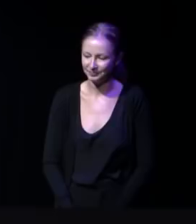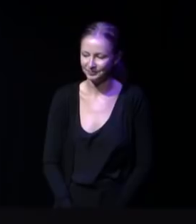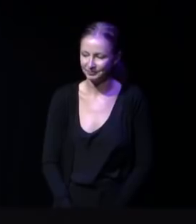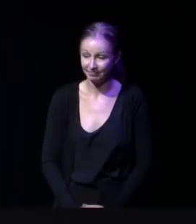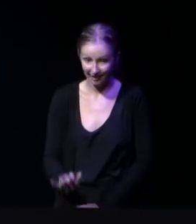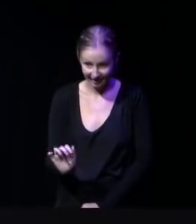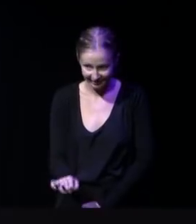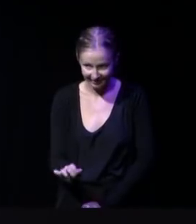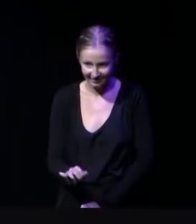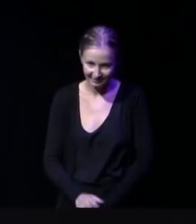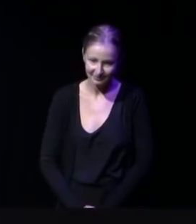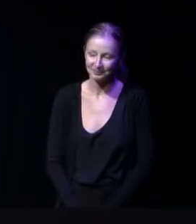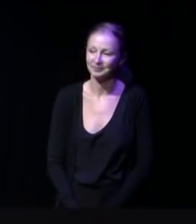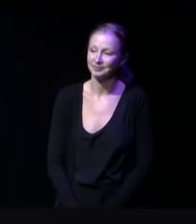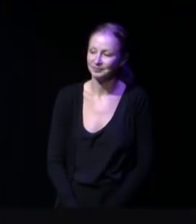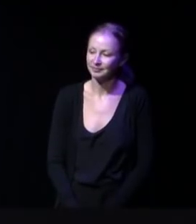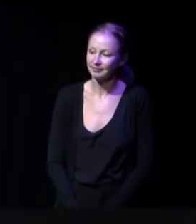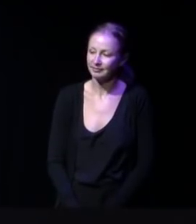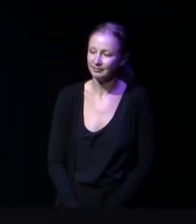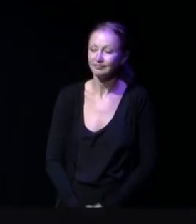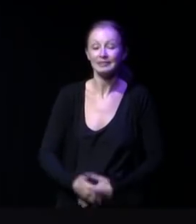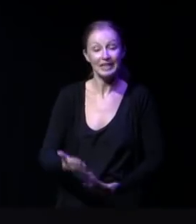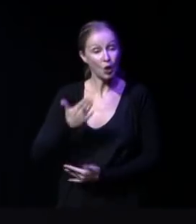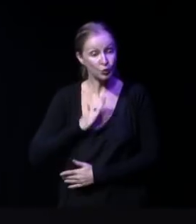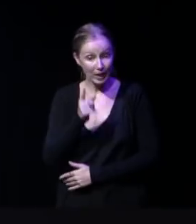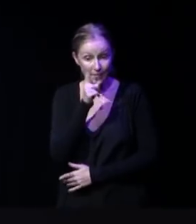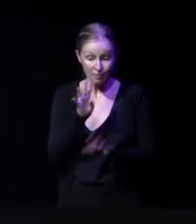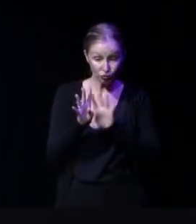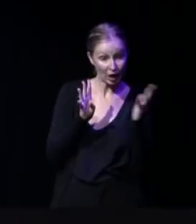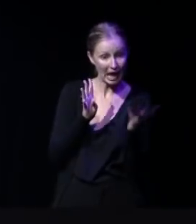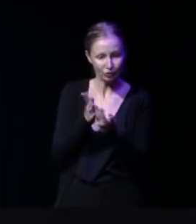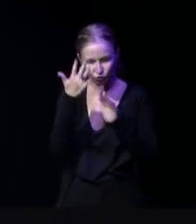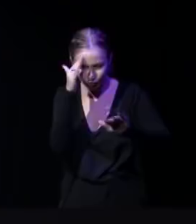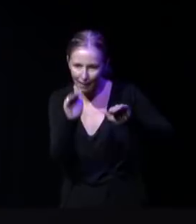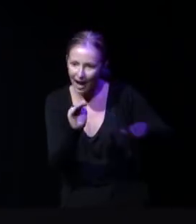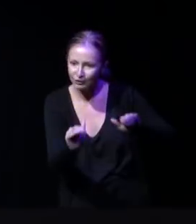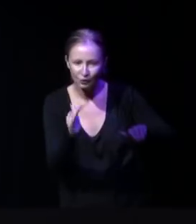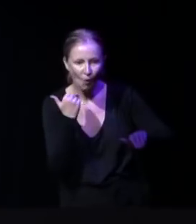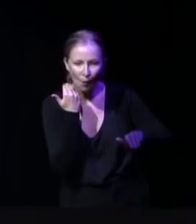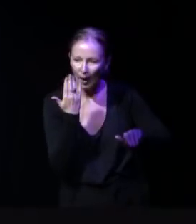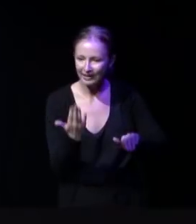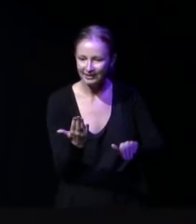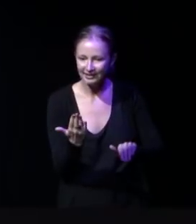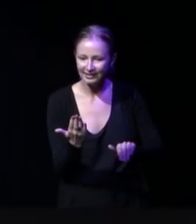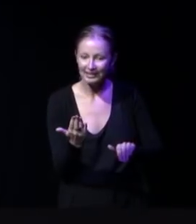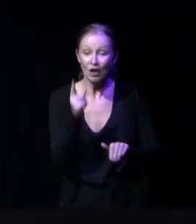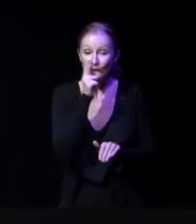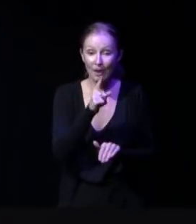So you need people around you to remind you all the time. So those people who aren't reminding you, let them go.